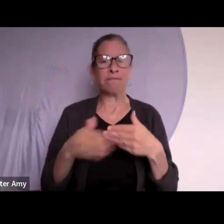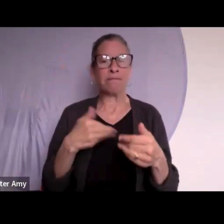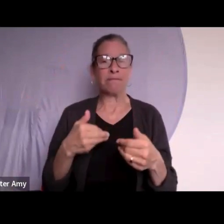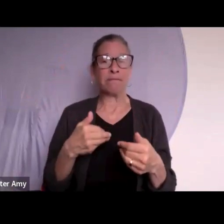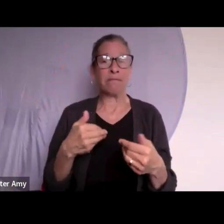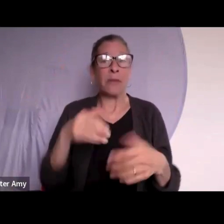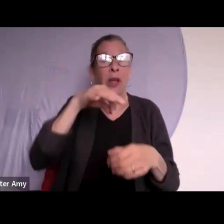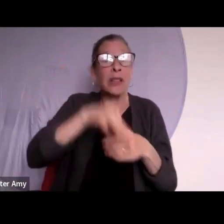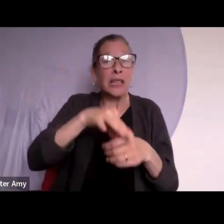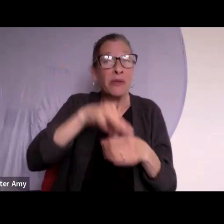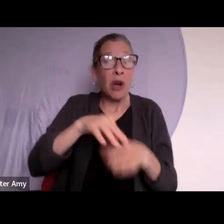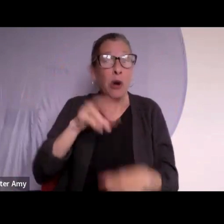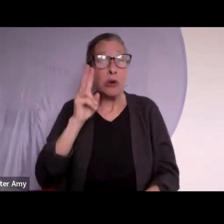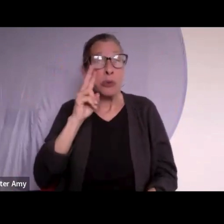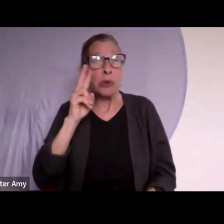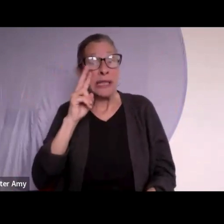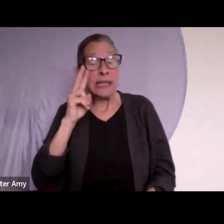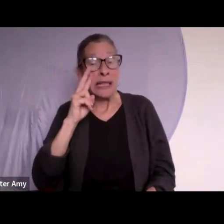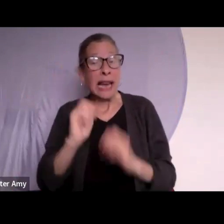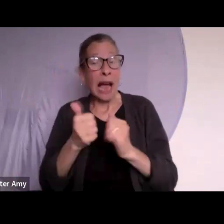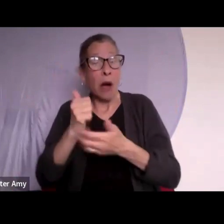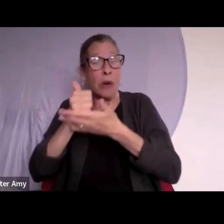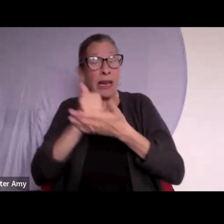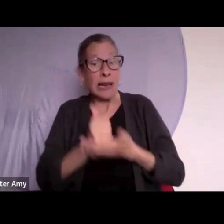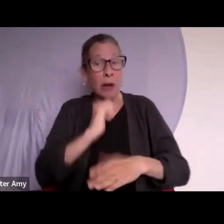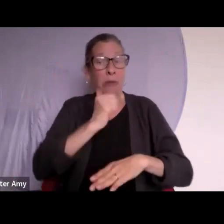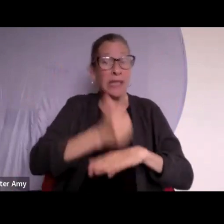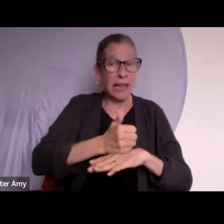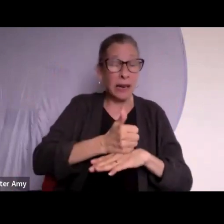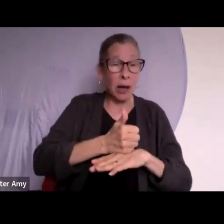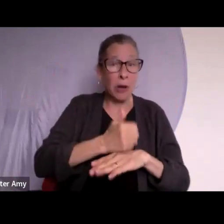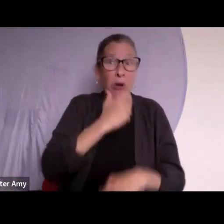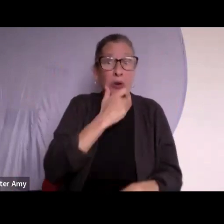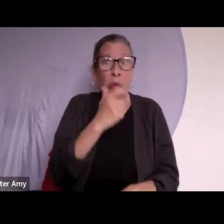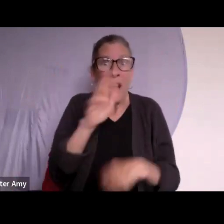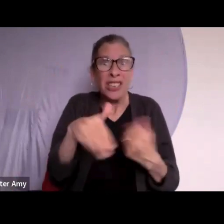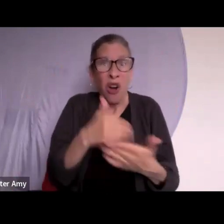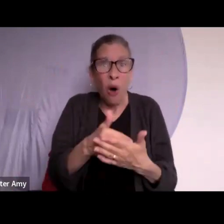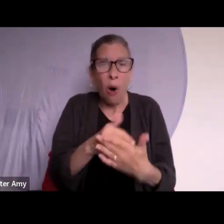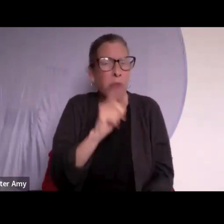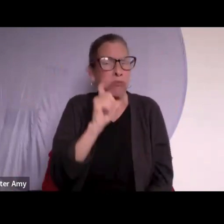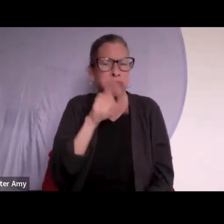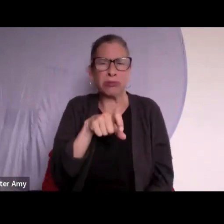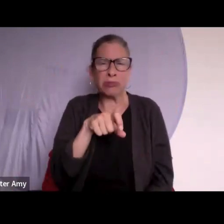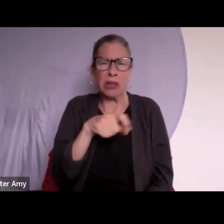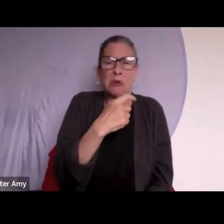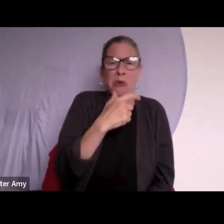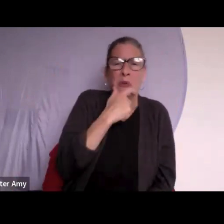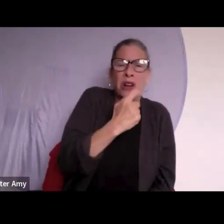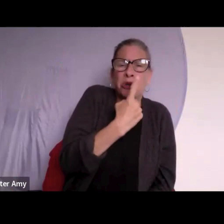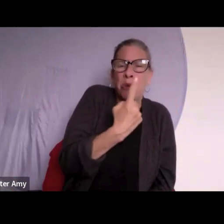see what you can do to help, you know, do this, you might not have to watch every film, but watch one film, and help us kind